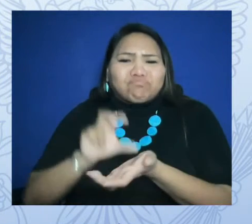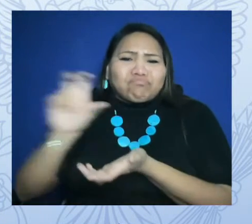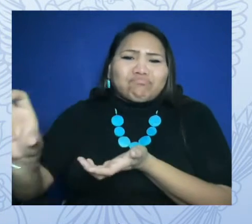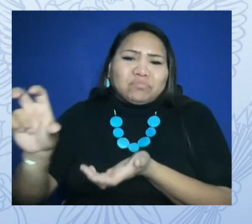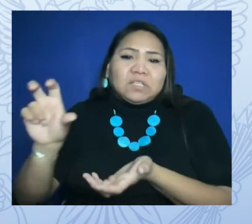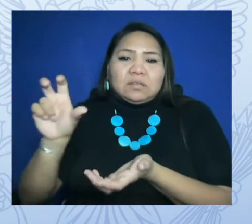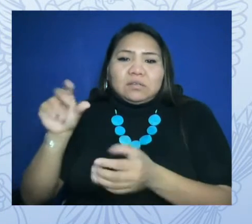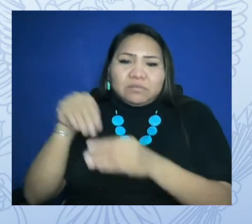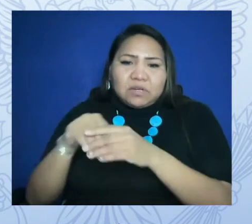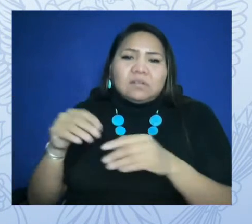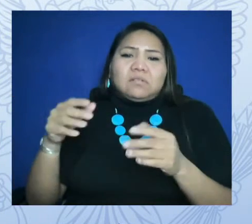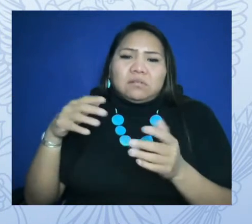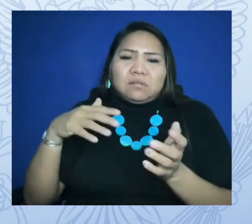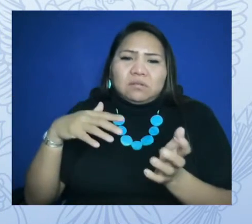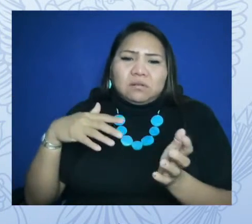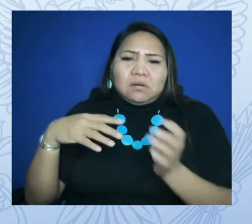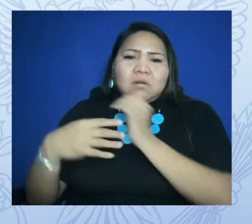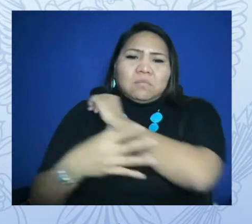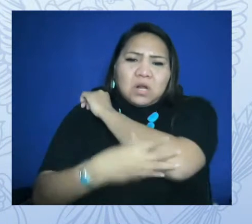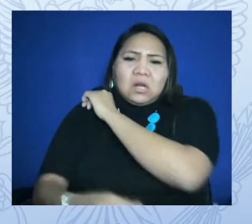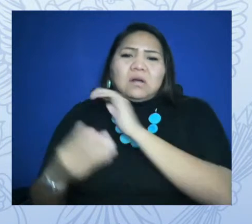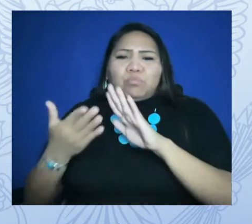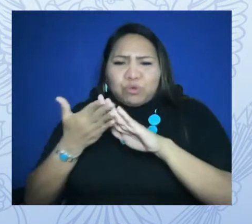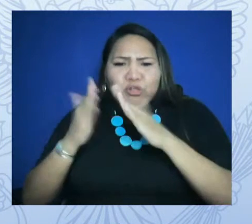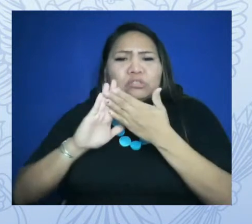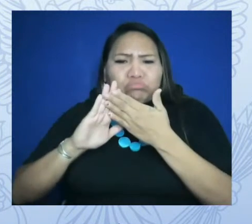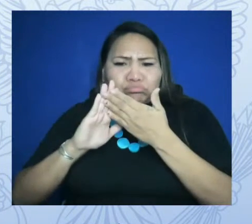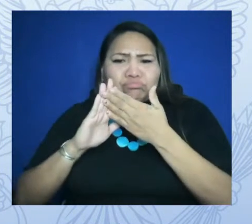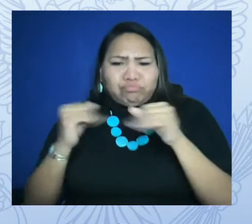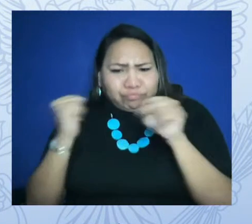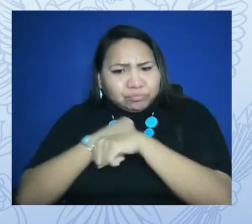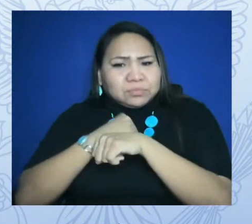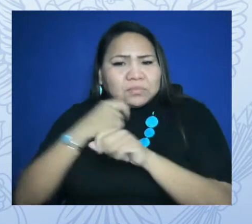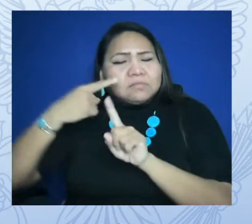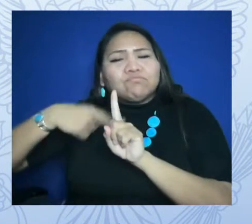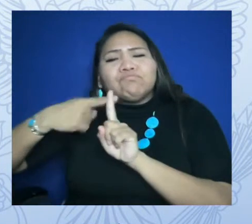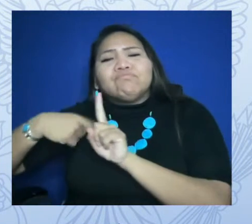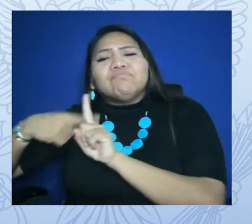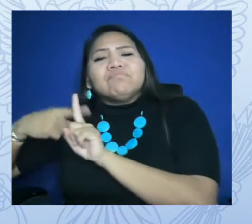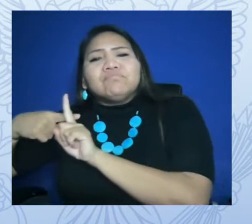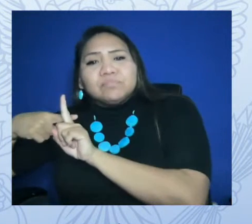Since stepping into office, we have followed through on our promises to strengthen tribes